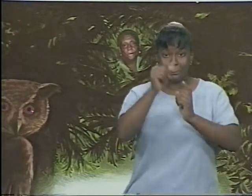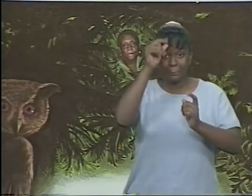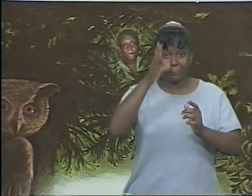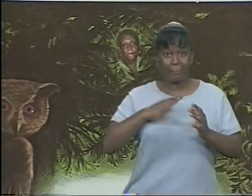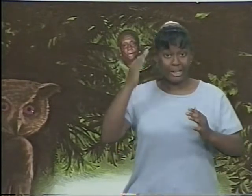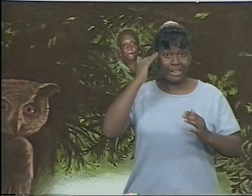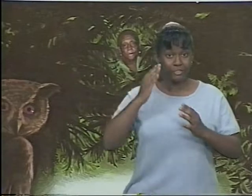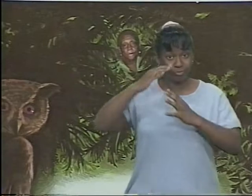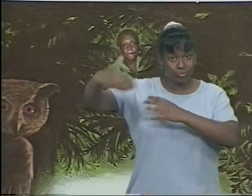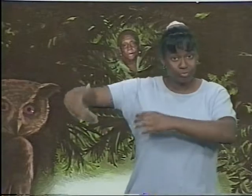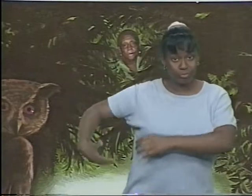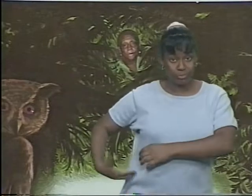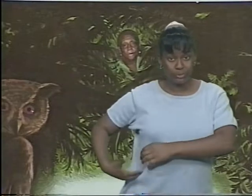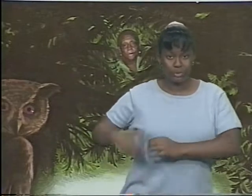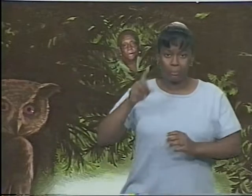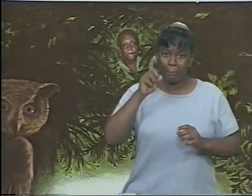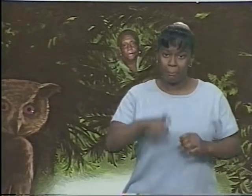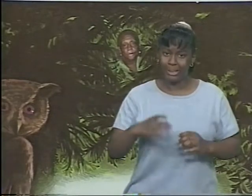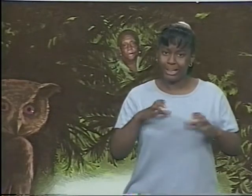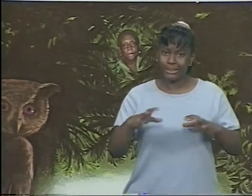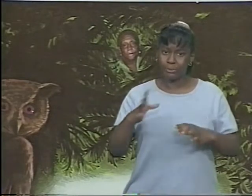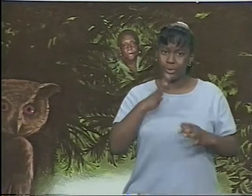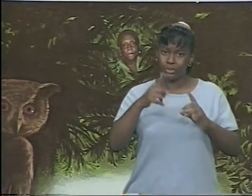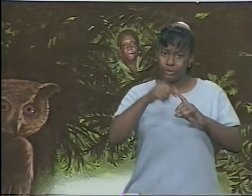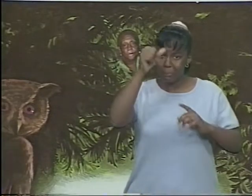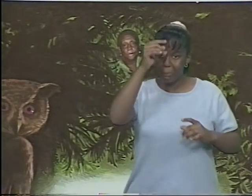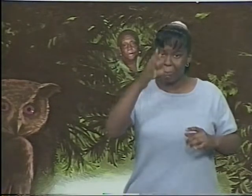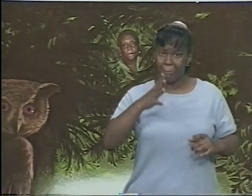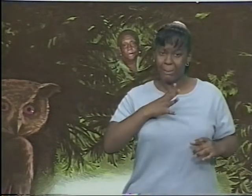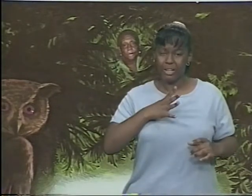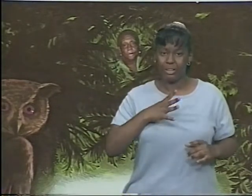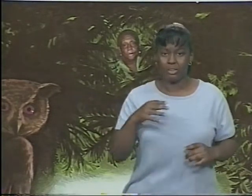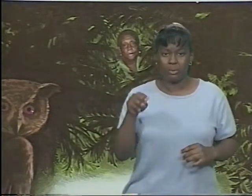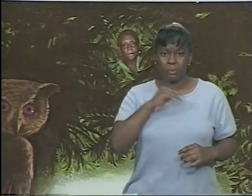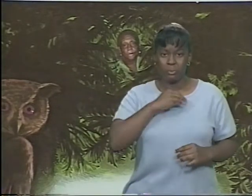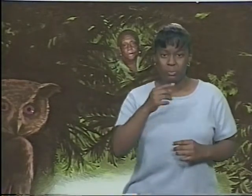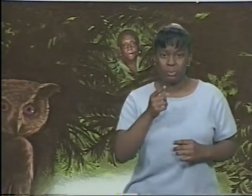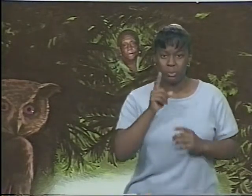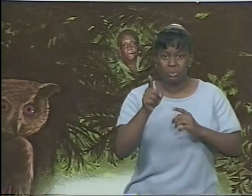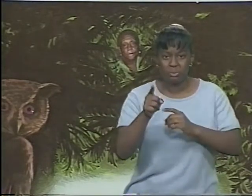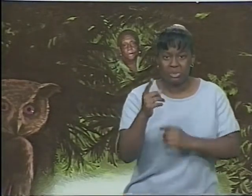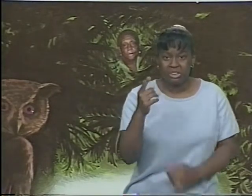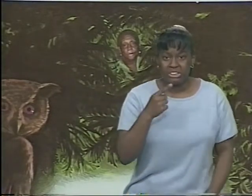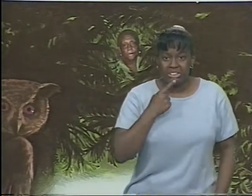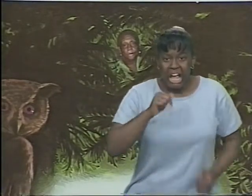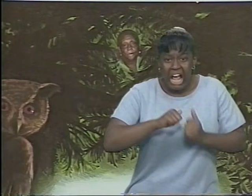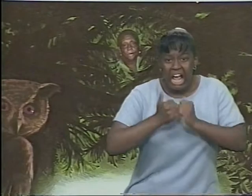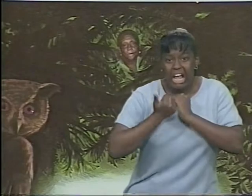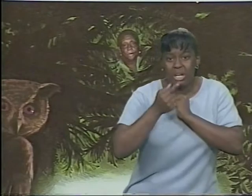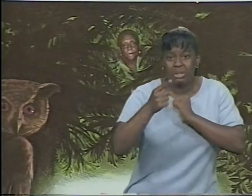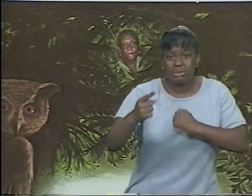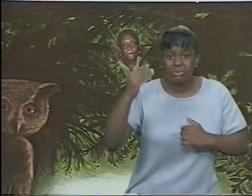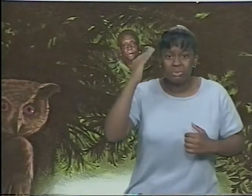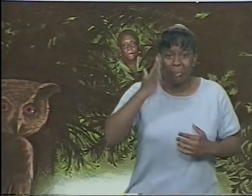They will laugh at you. You must not laugh in return. Later, you will meet a man with his head under his arm.